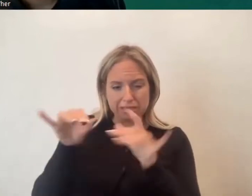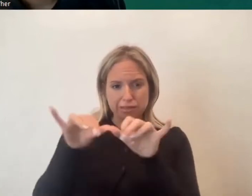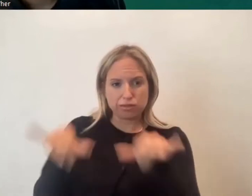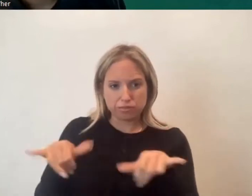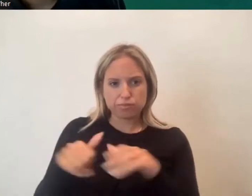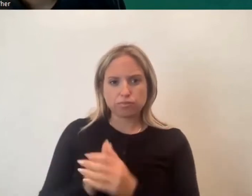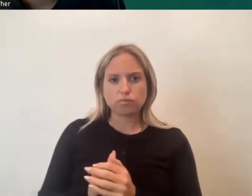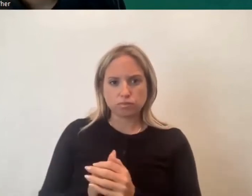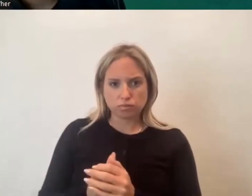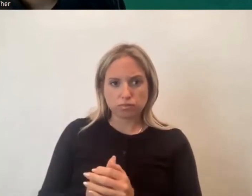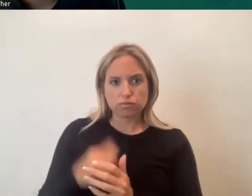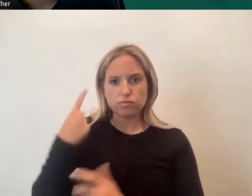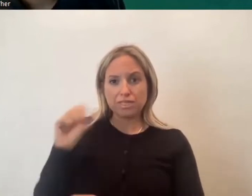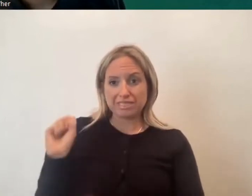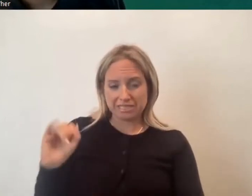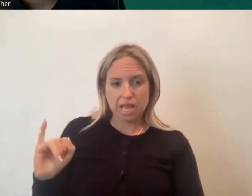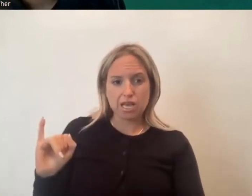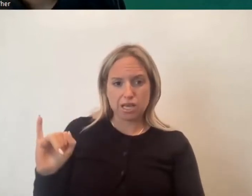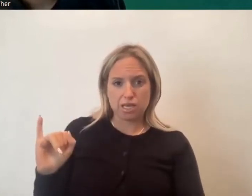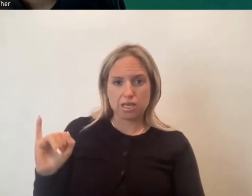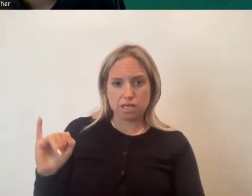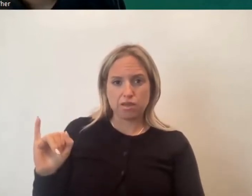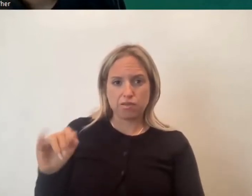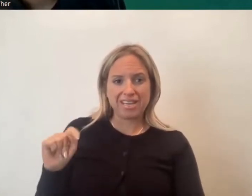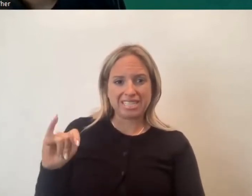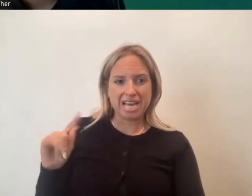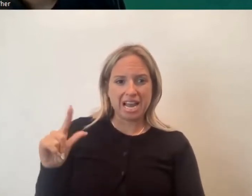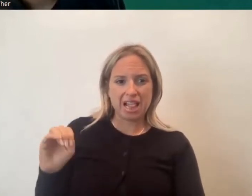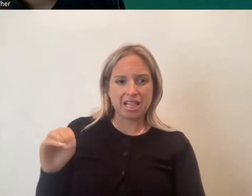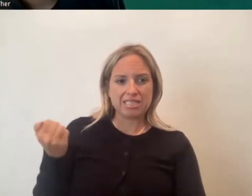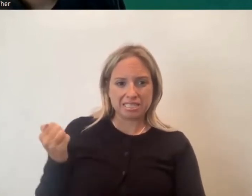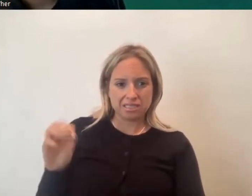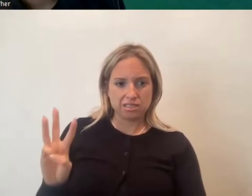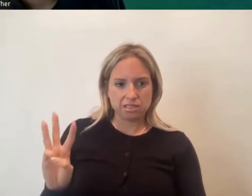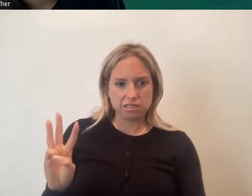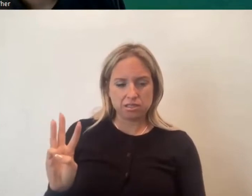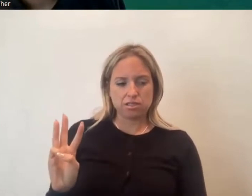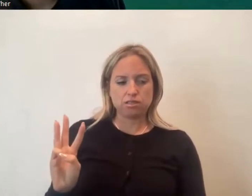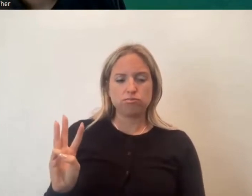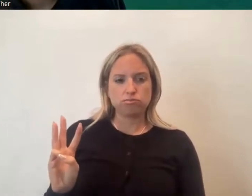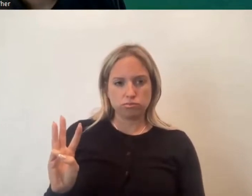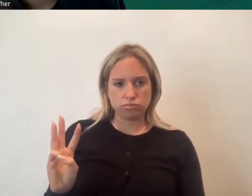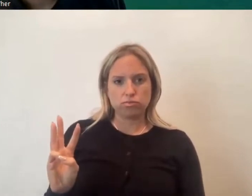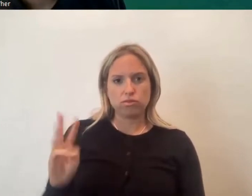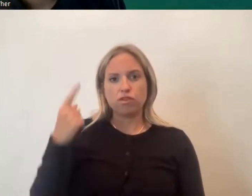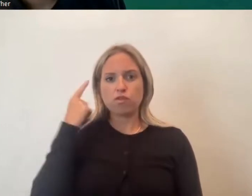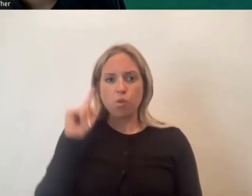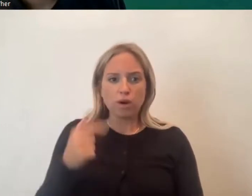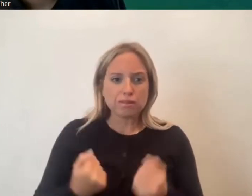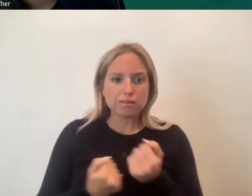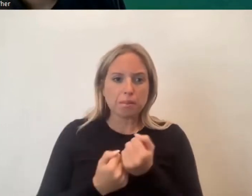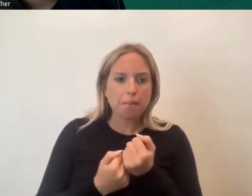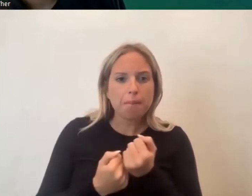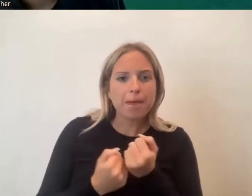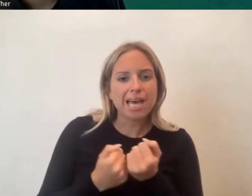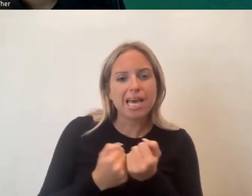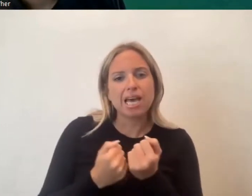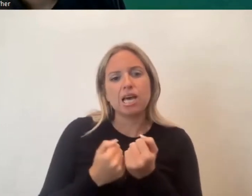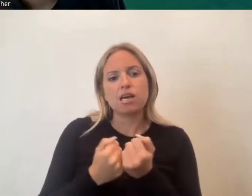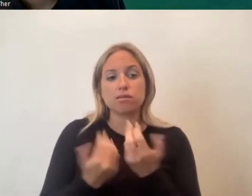For SSI cases, for Title 16 supplemental security income cases, it might depend on things like your living arrangement.